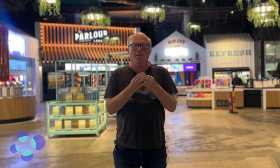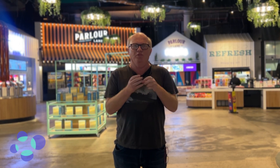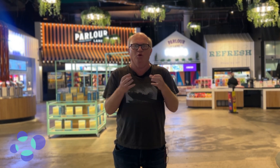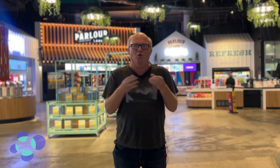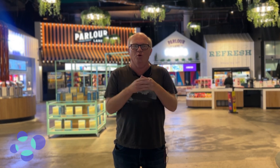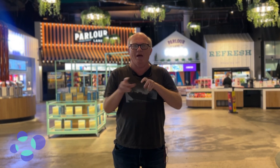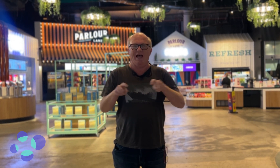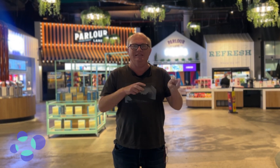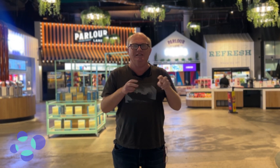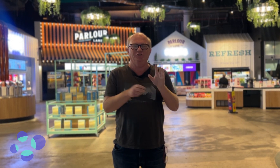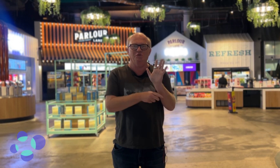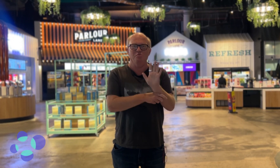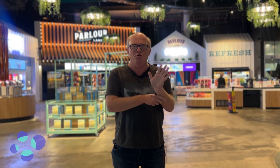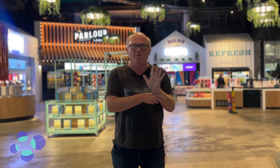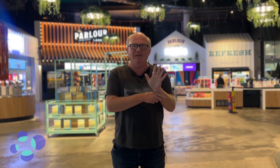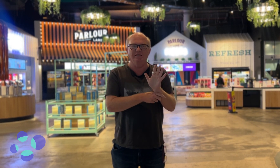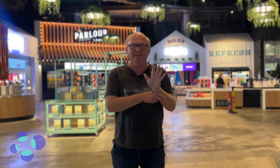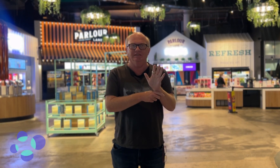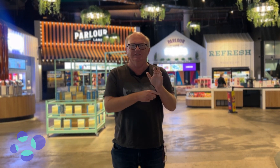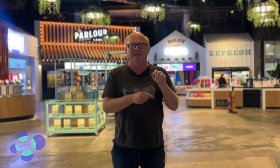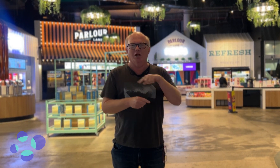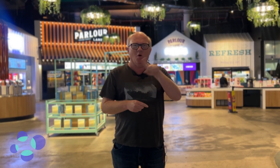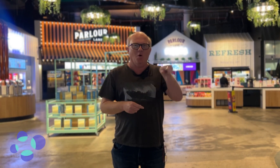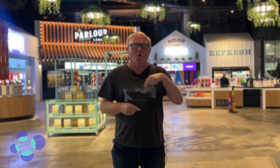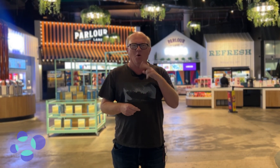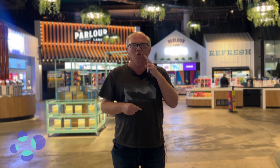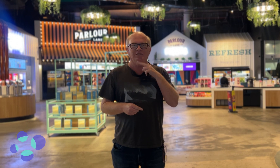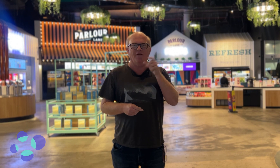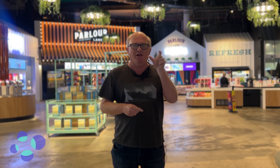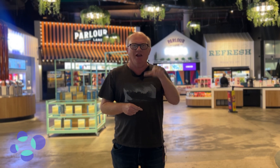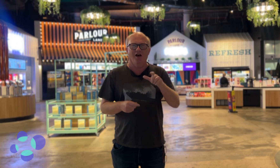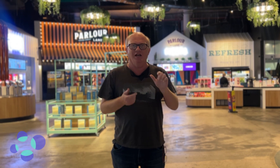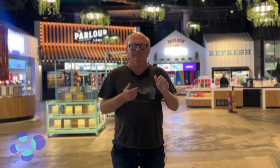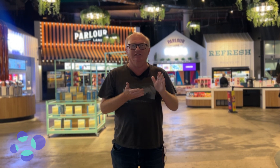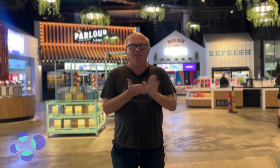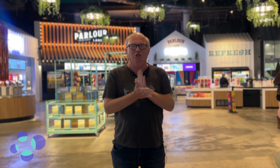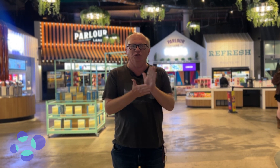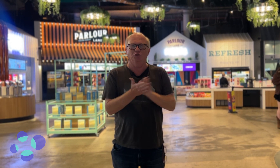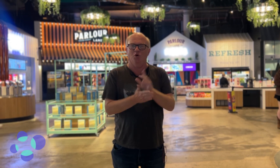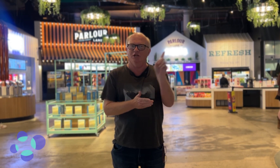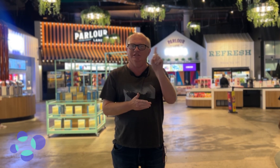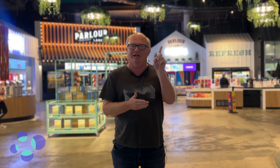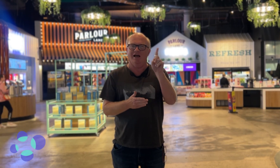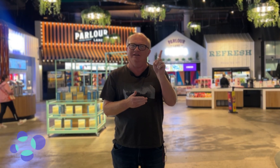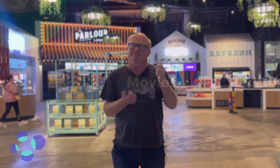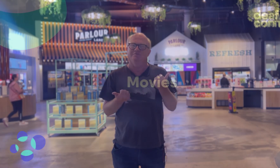I'm here for a group activity out at the movies and all our Deaf clients enjoyed today.